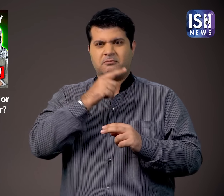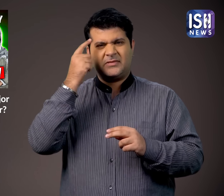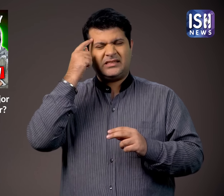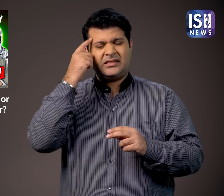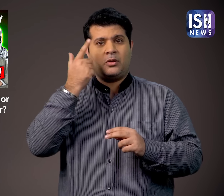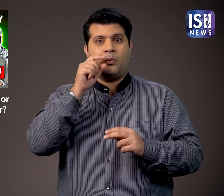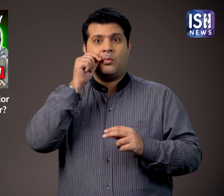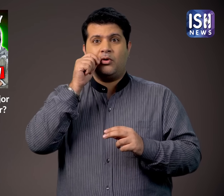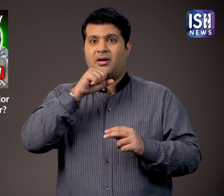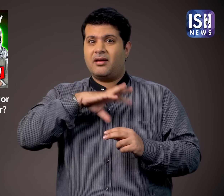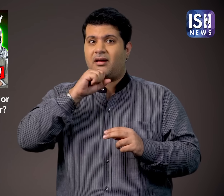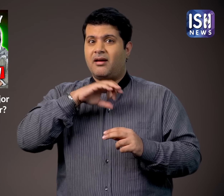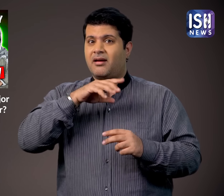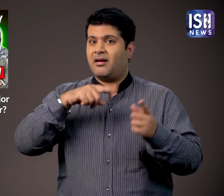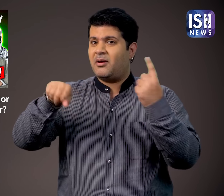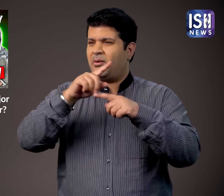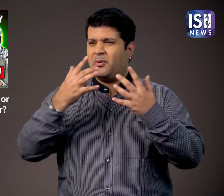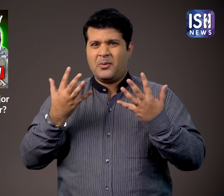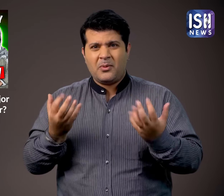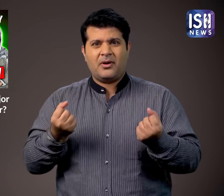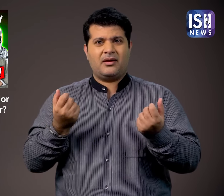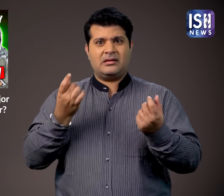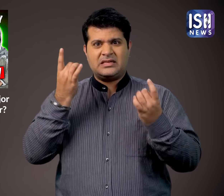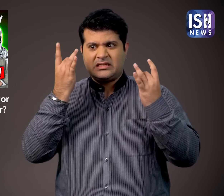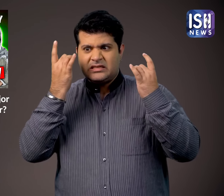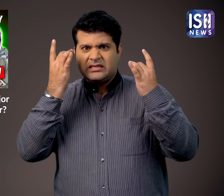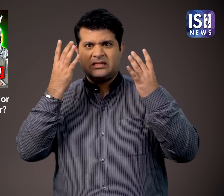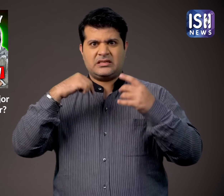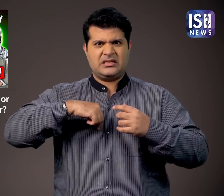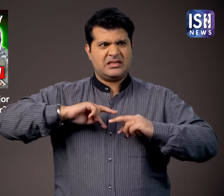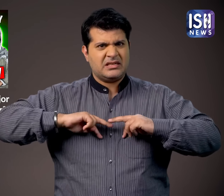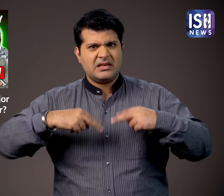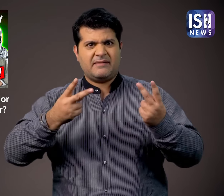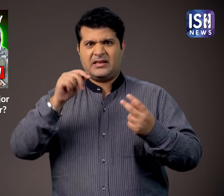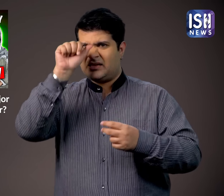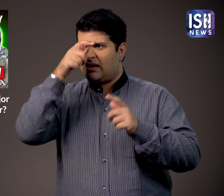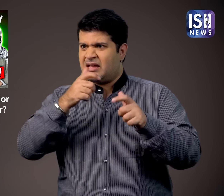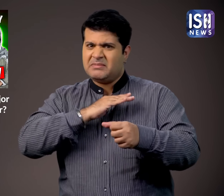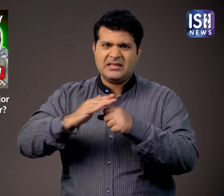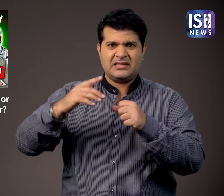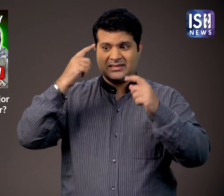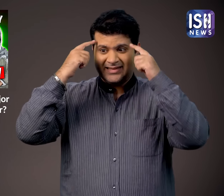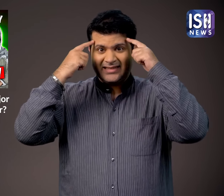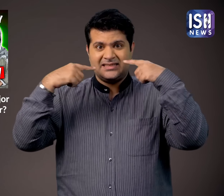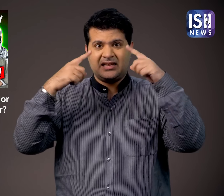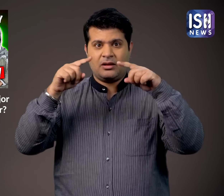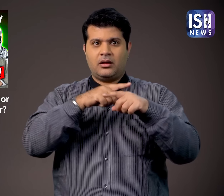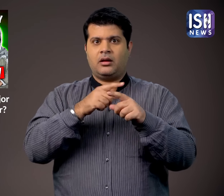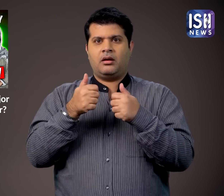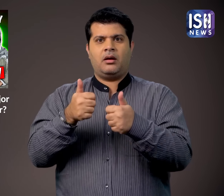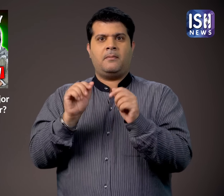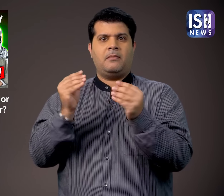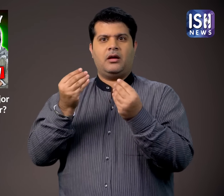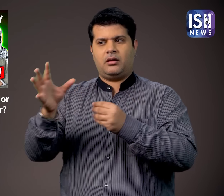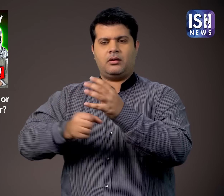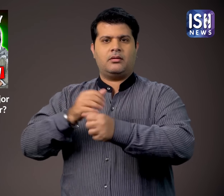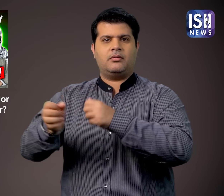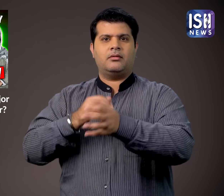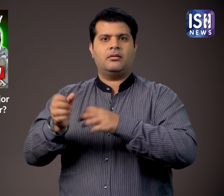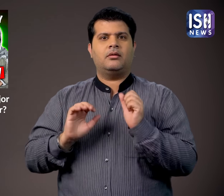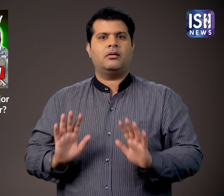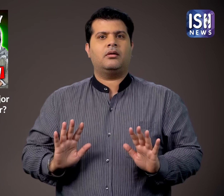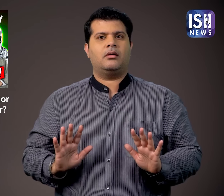They were always looking for and wanted to recruit boys who were filled with anger, hatred and wanted to revenge.